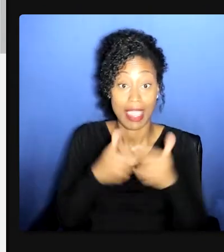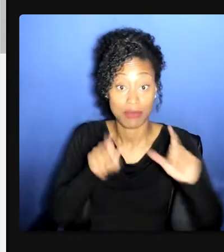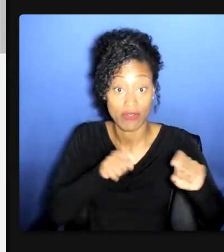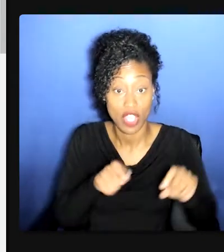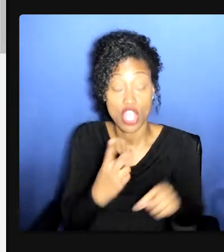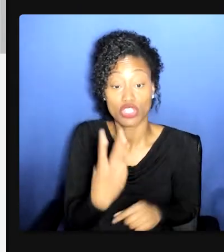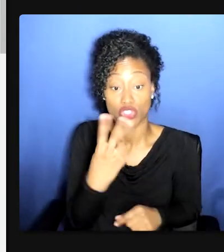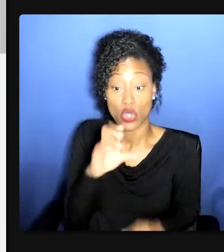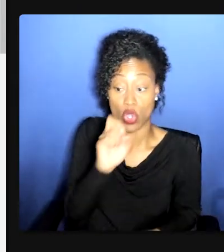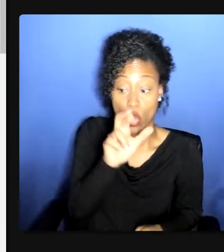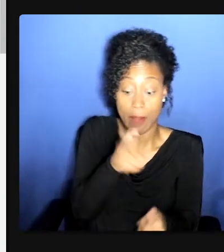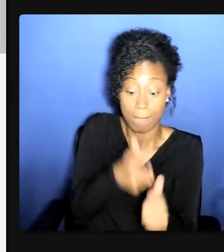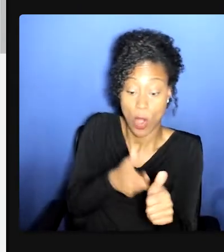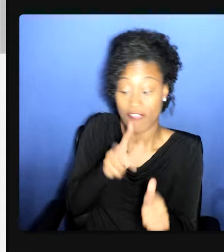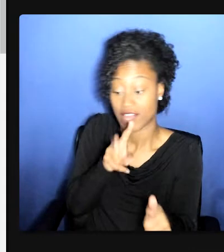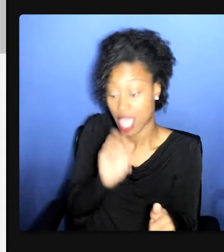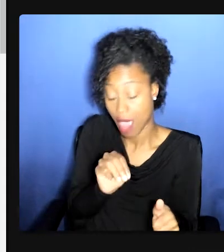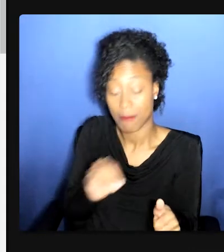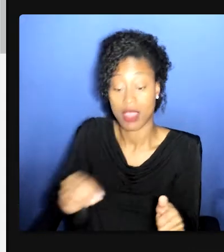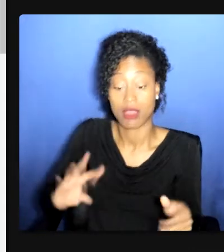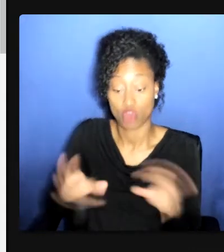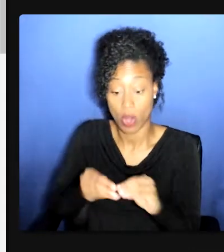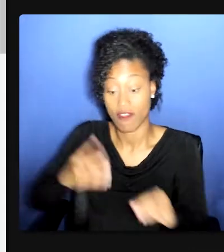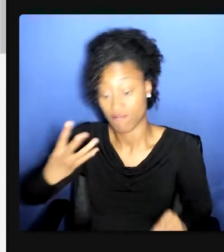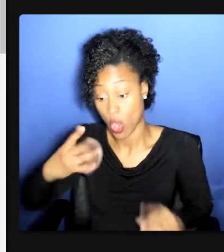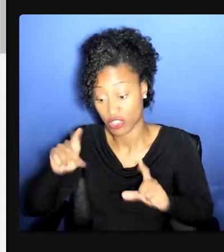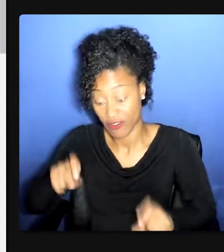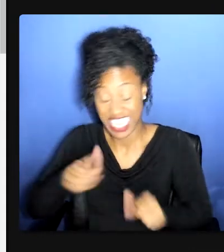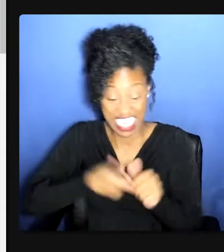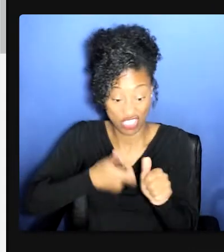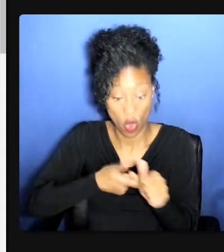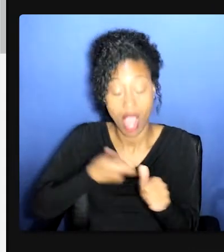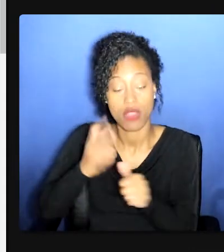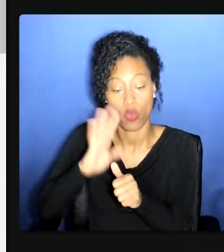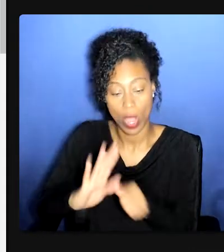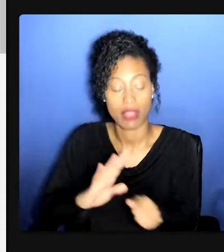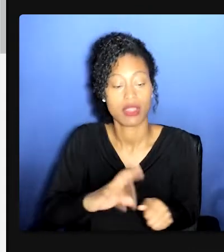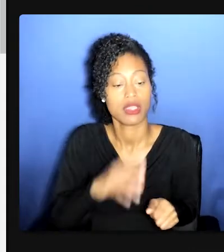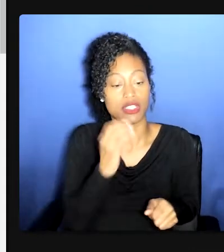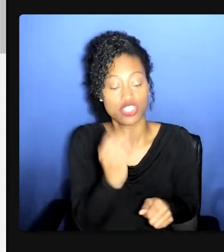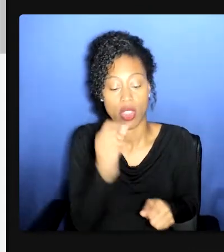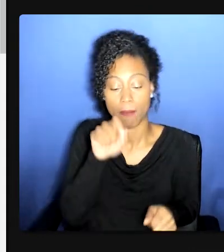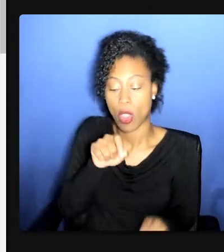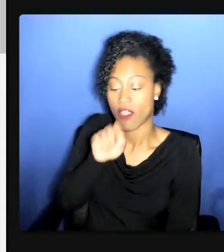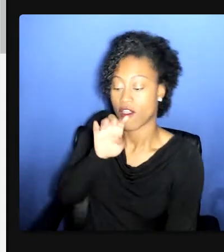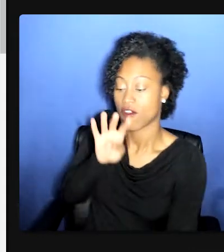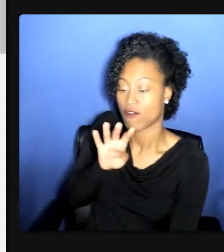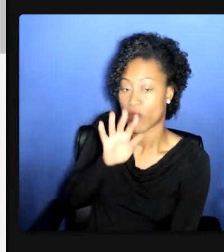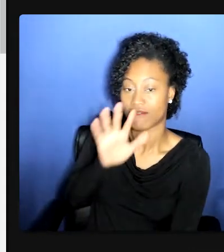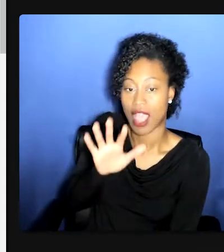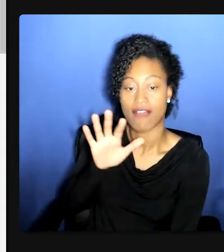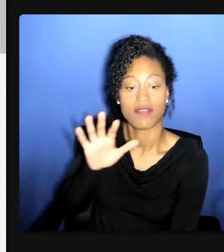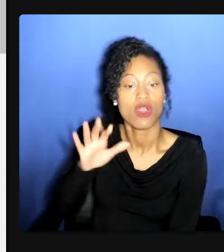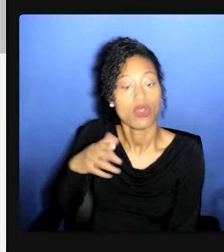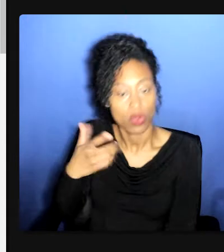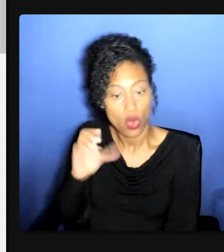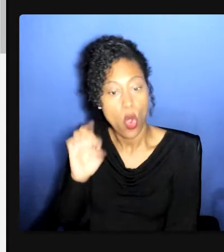If you choose two cores per VM and then four servers each server will occupy 0.5 cores.